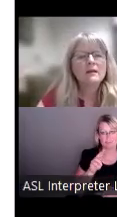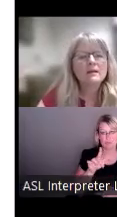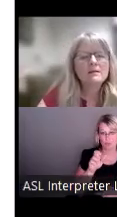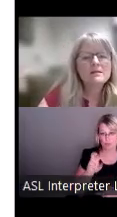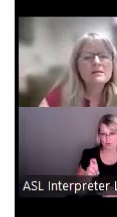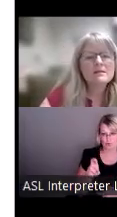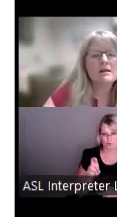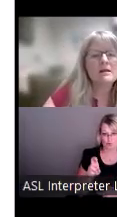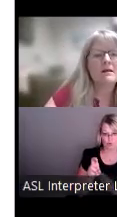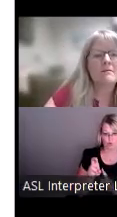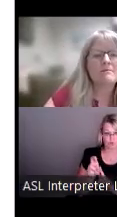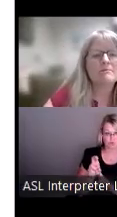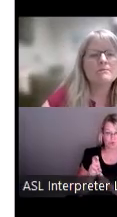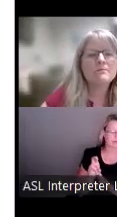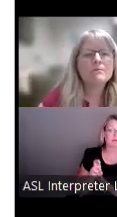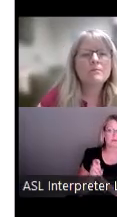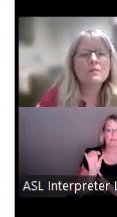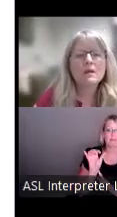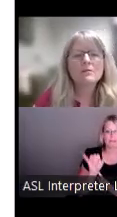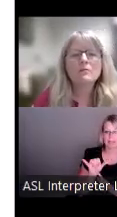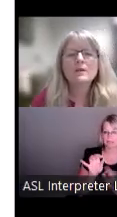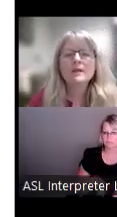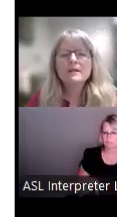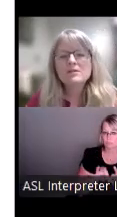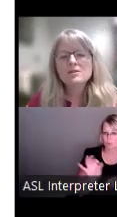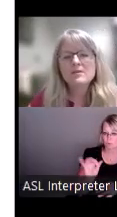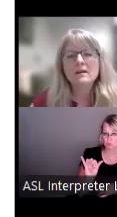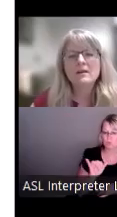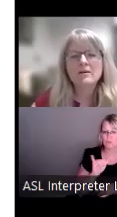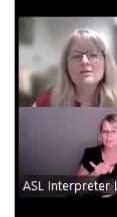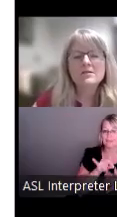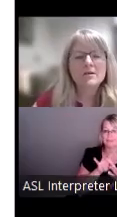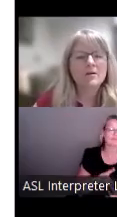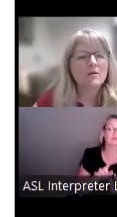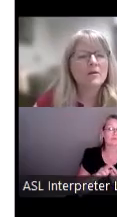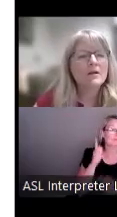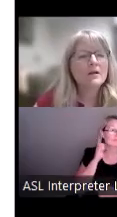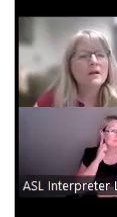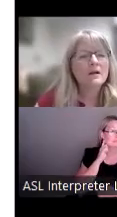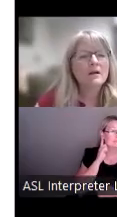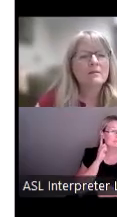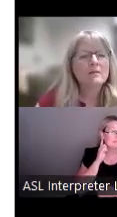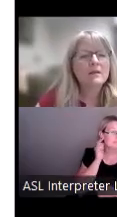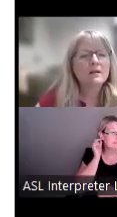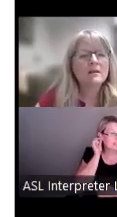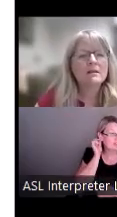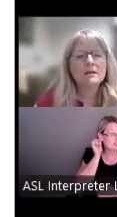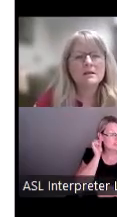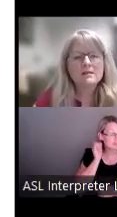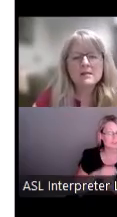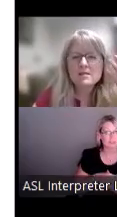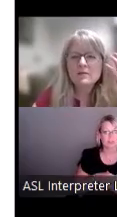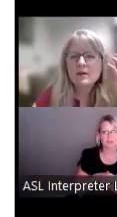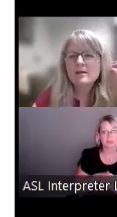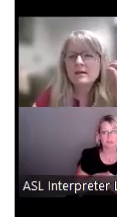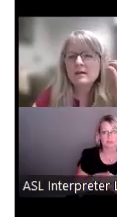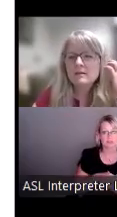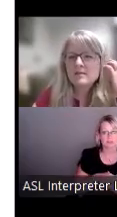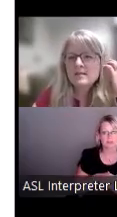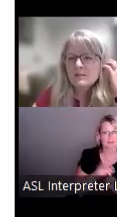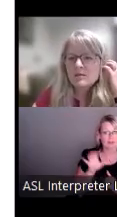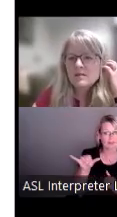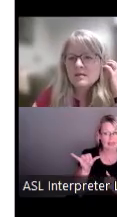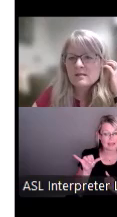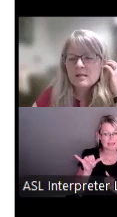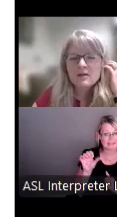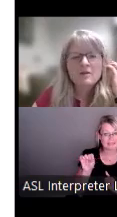and this is related to the ear, so the sensory receptors inside